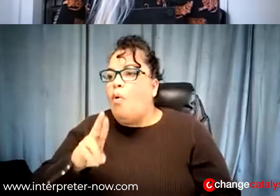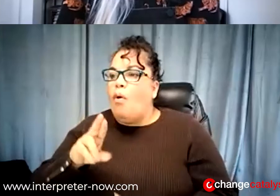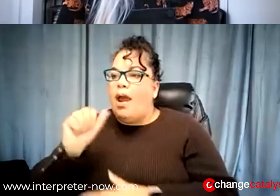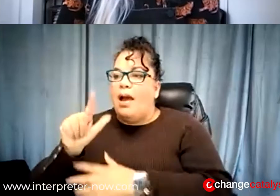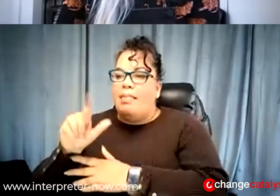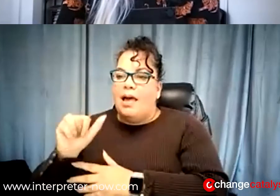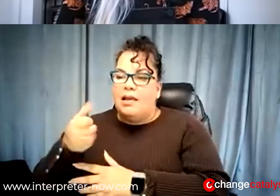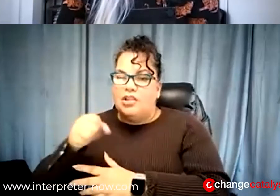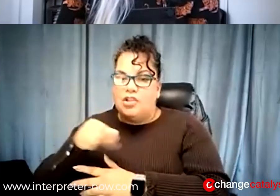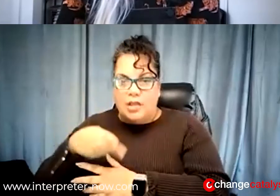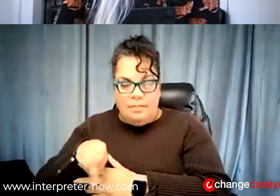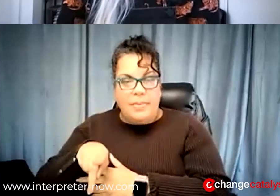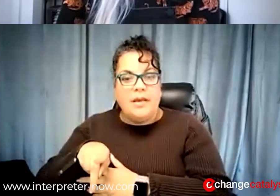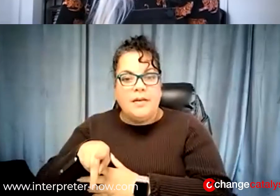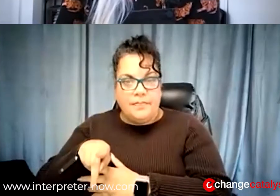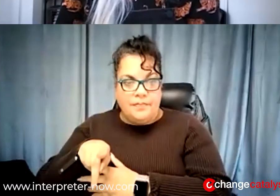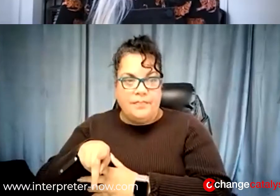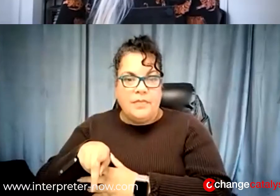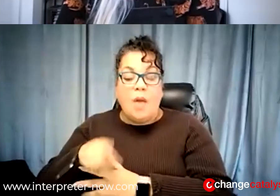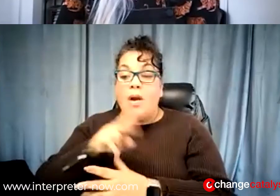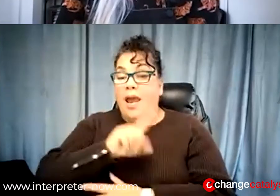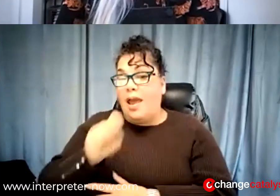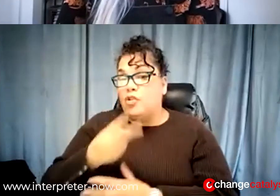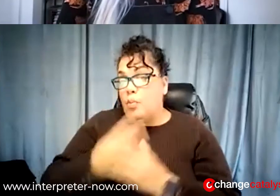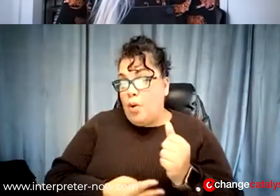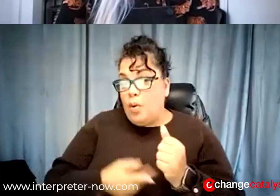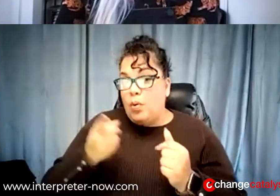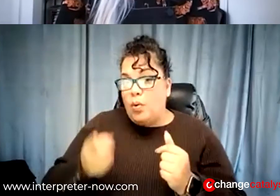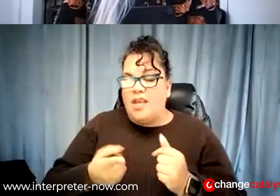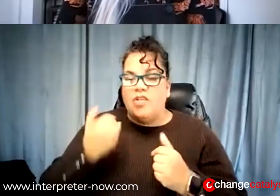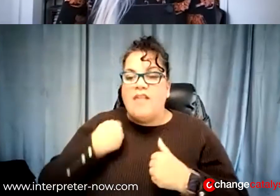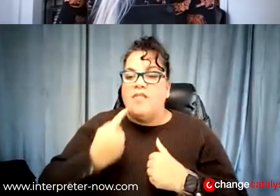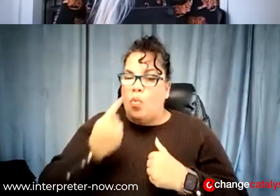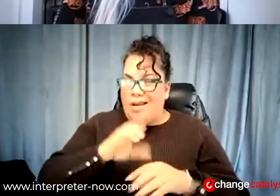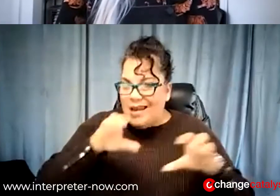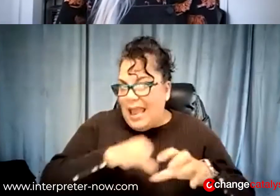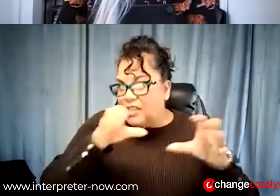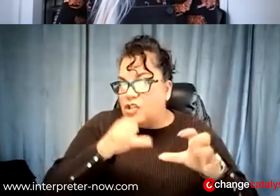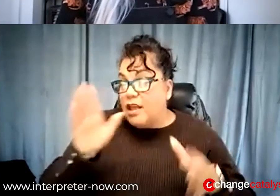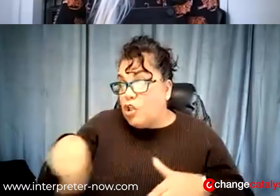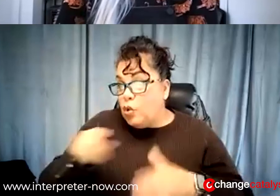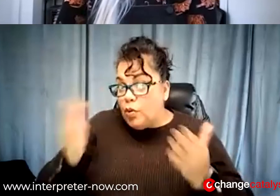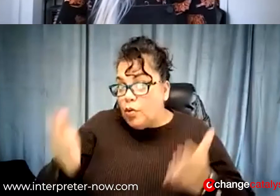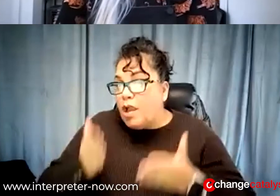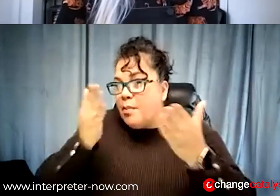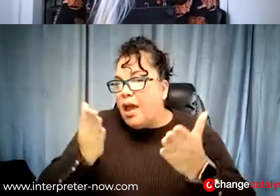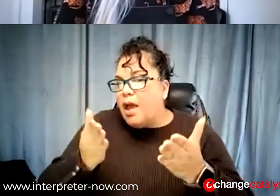So, I want to ask you both if you have one action that you would recommend based on what we've talked about today?